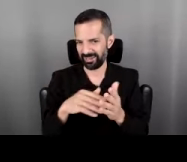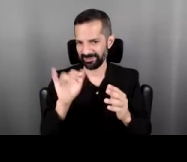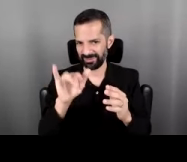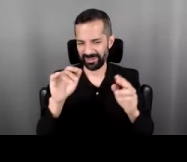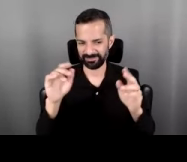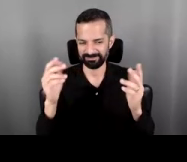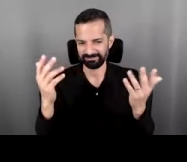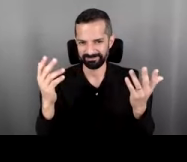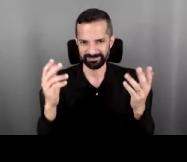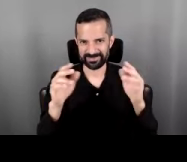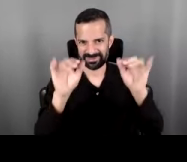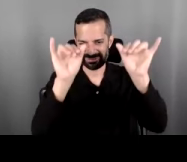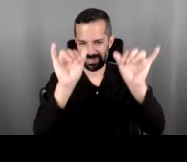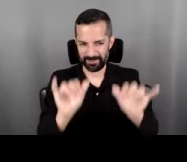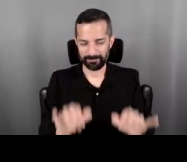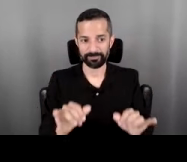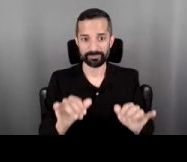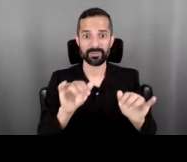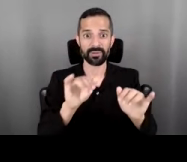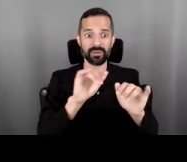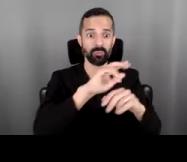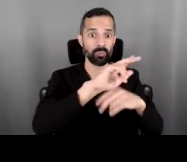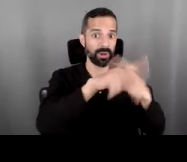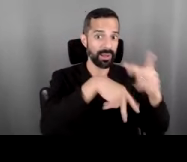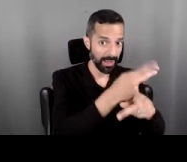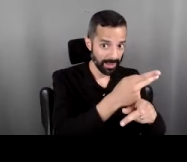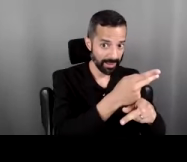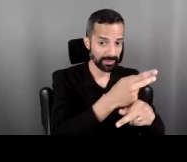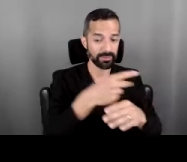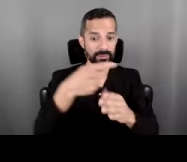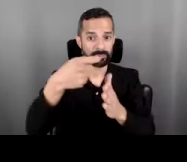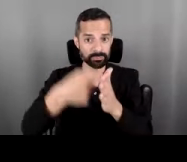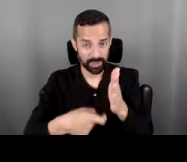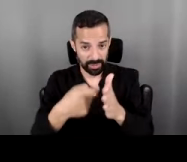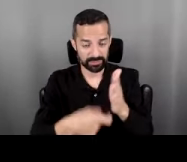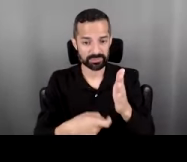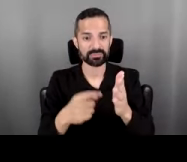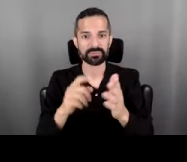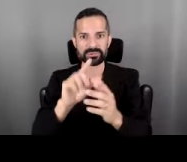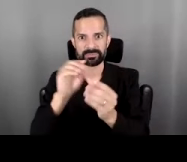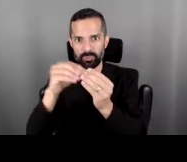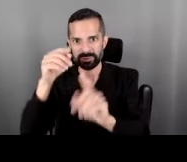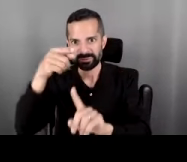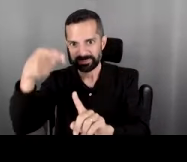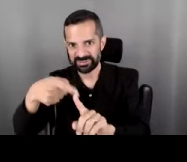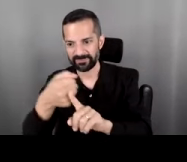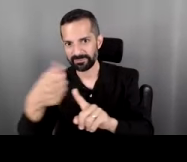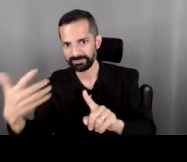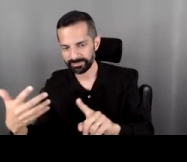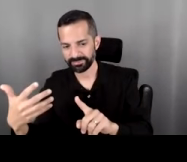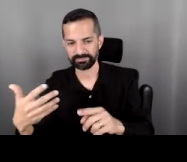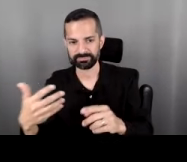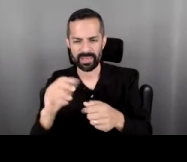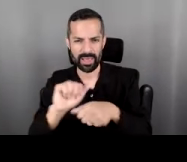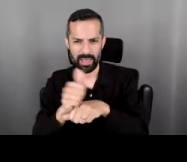type, specificity, cost, brief summary of use. And this third example here for biology.